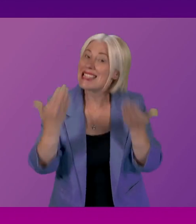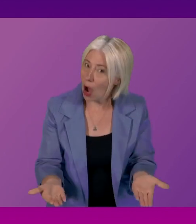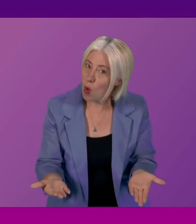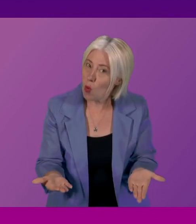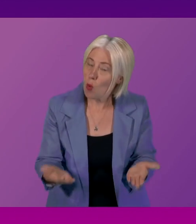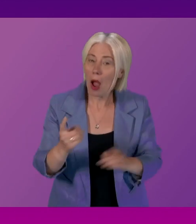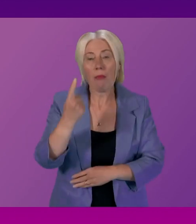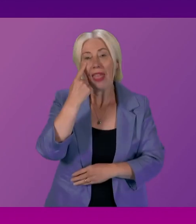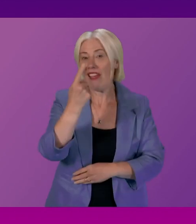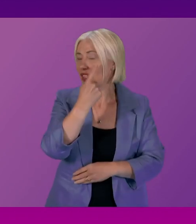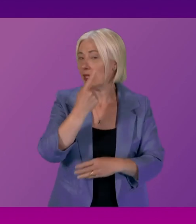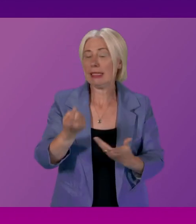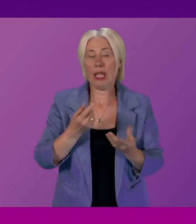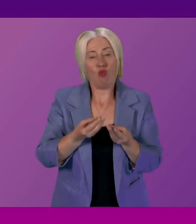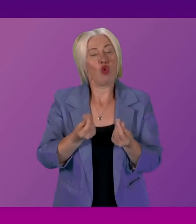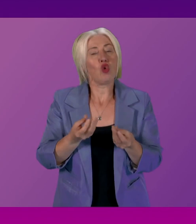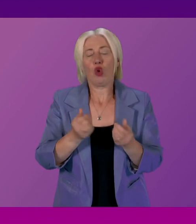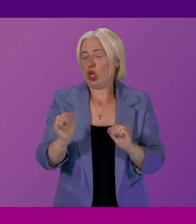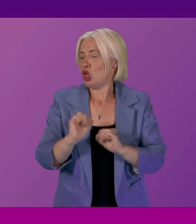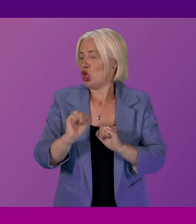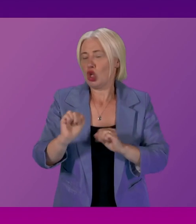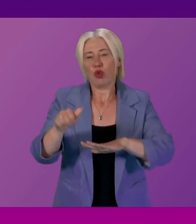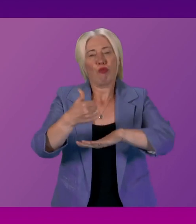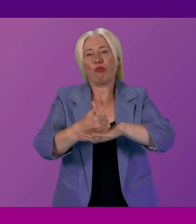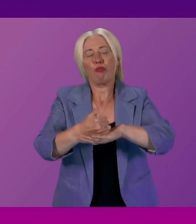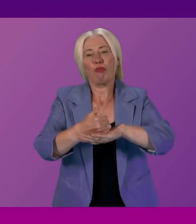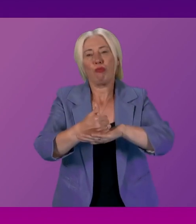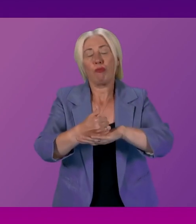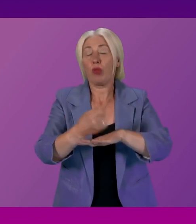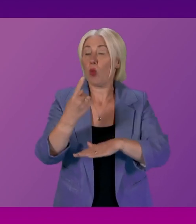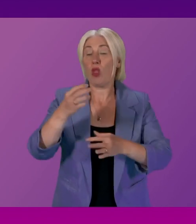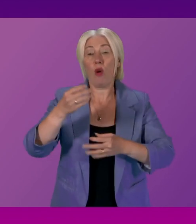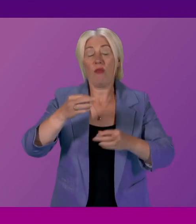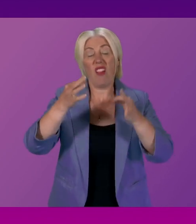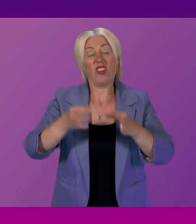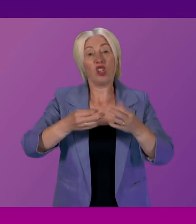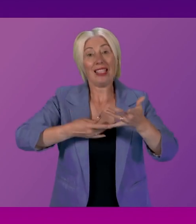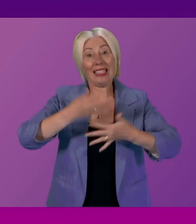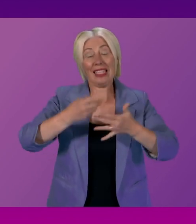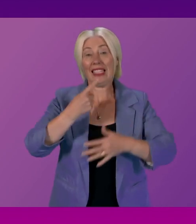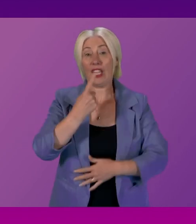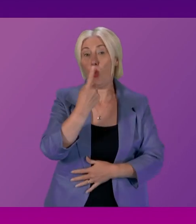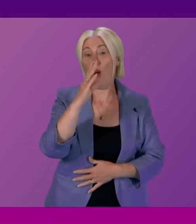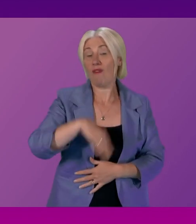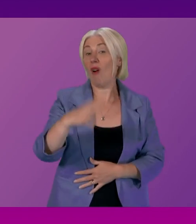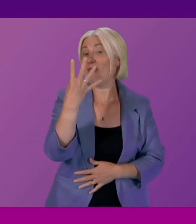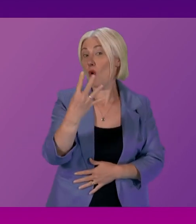that the resources are not in place. Official statistics that came out this week show that one in 4 Scottish patients who are